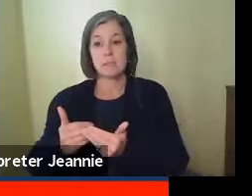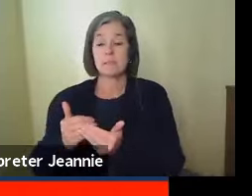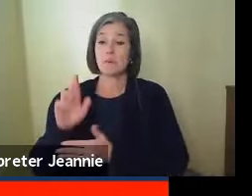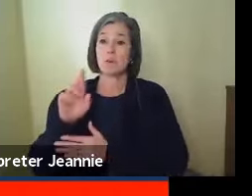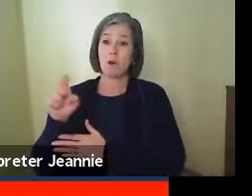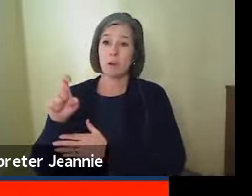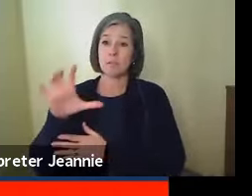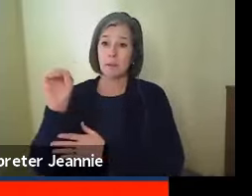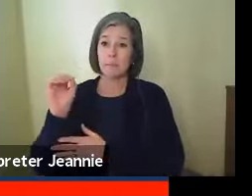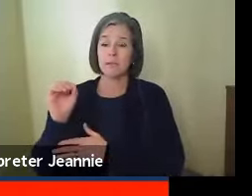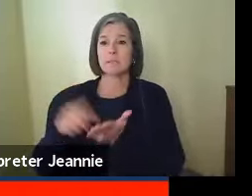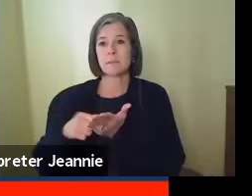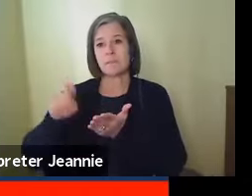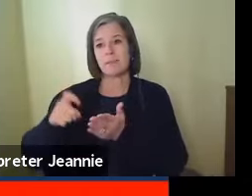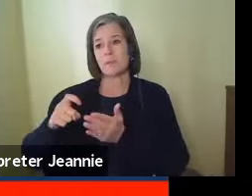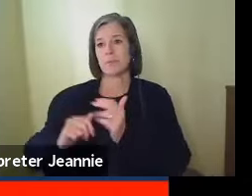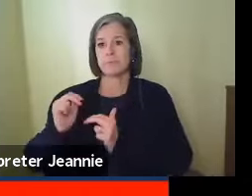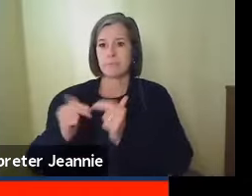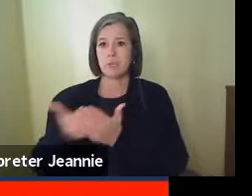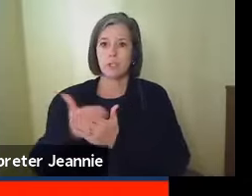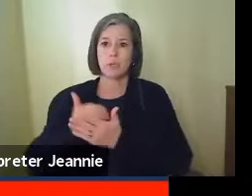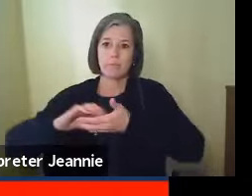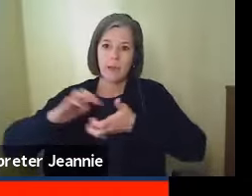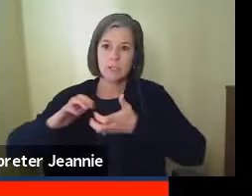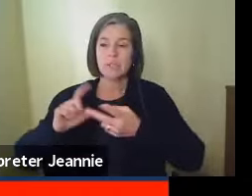have to build new factories. They have to invest in equipment and they